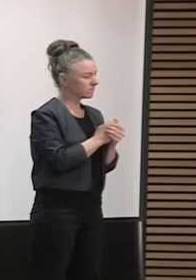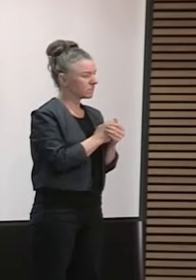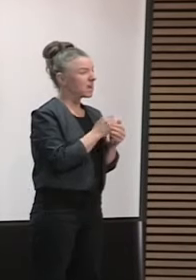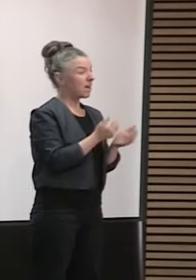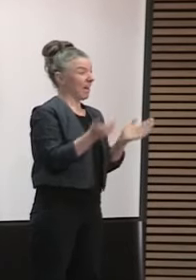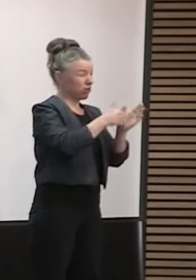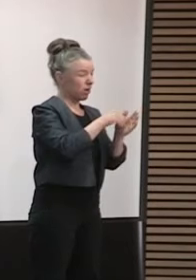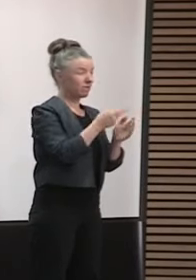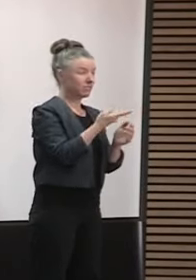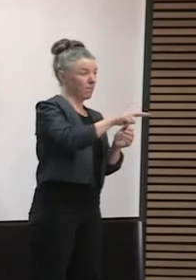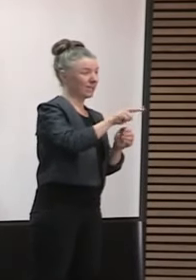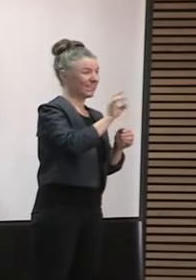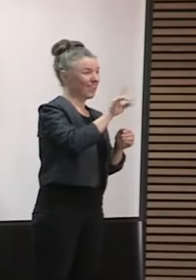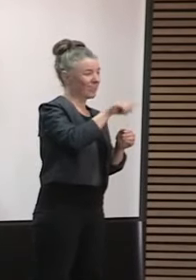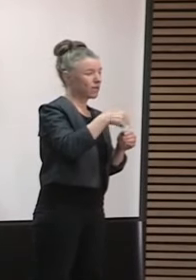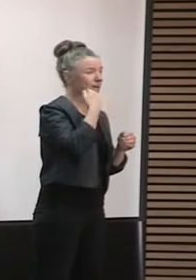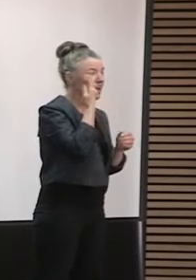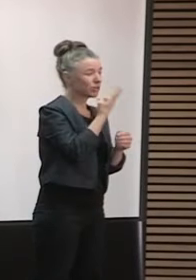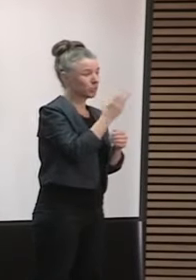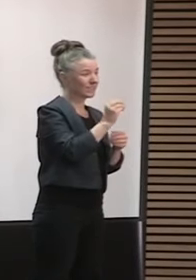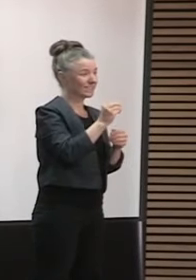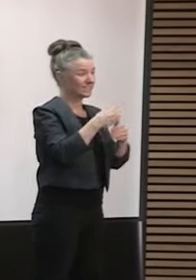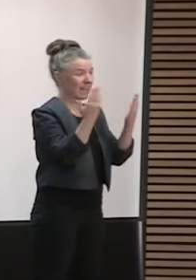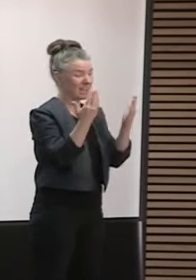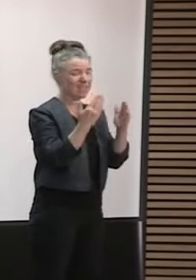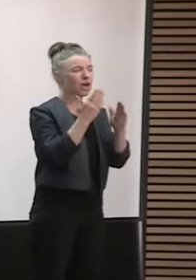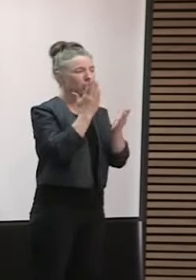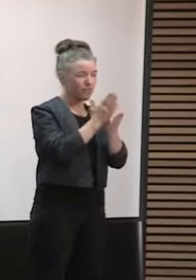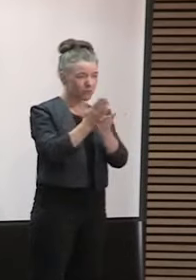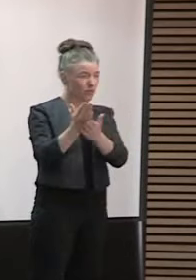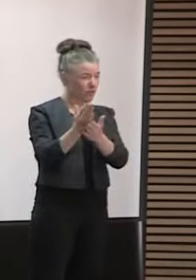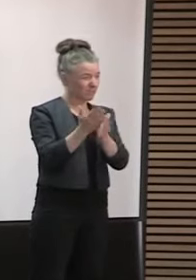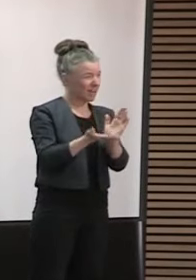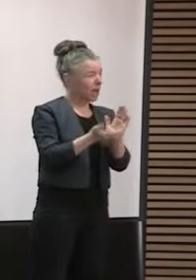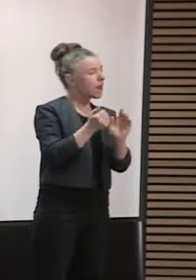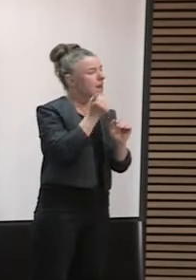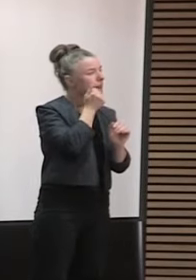our surveillance and this is what we did as we came from Alert Level 3 to Alert Level